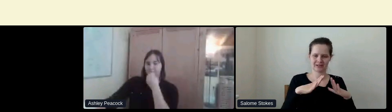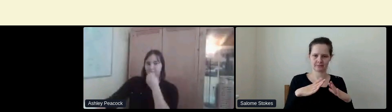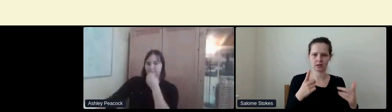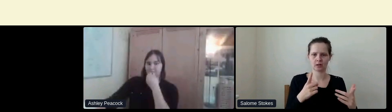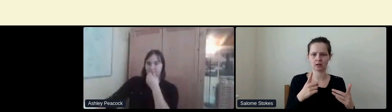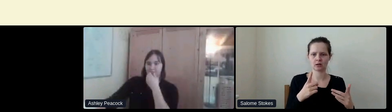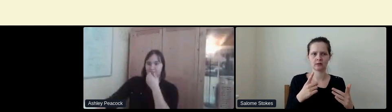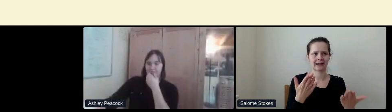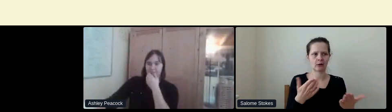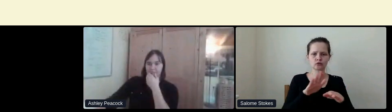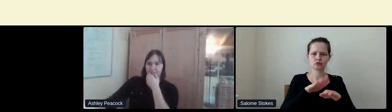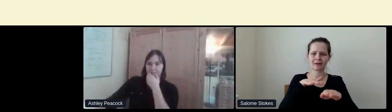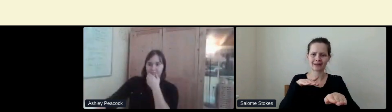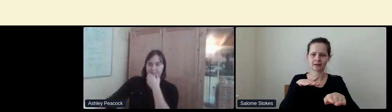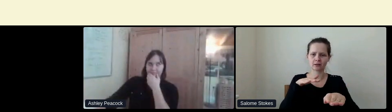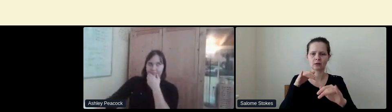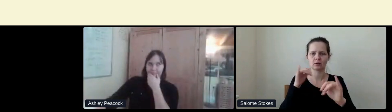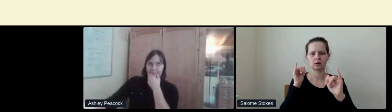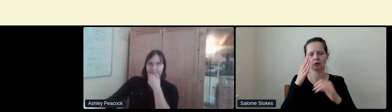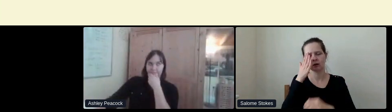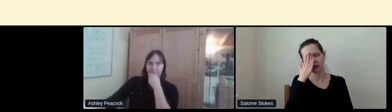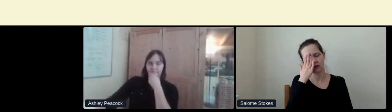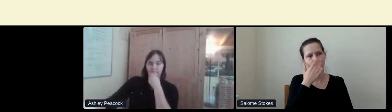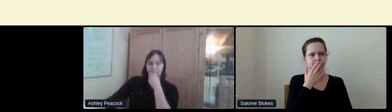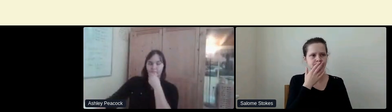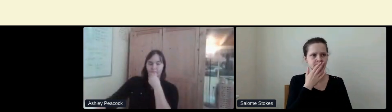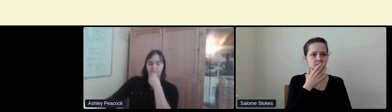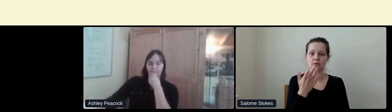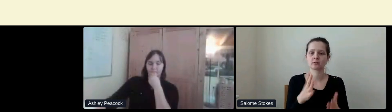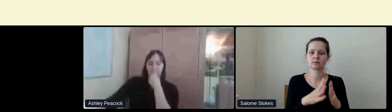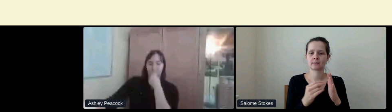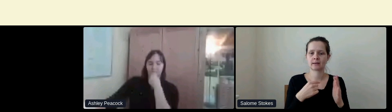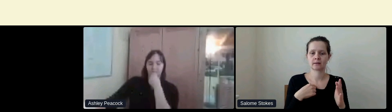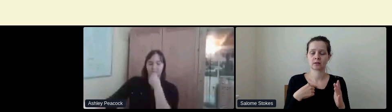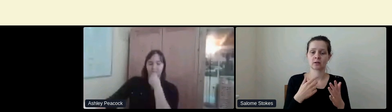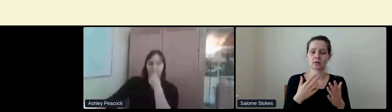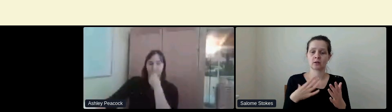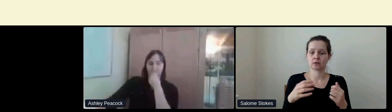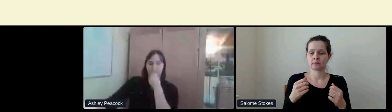when I have to leave the house. I have to go onto a client site or go for a meeting.